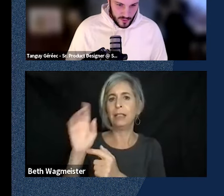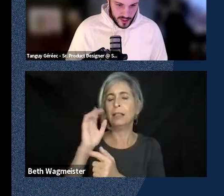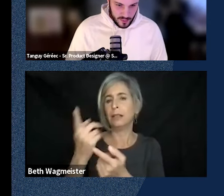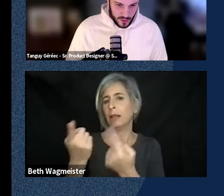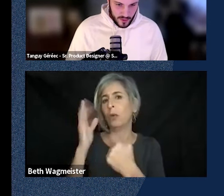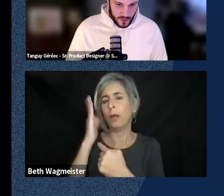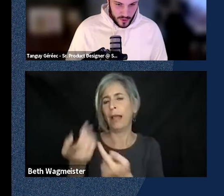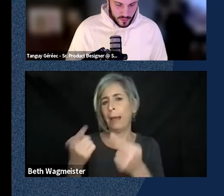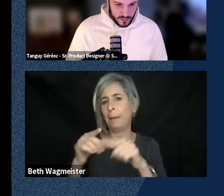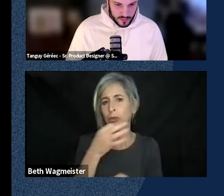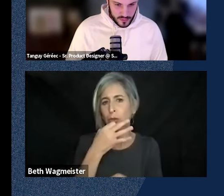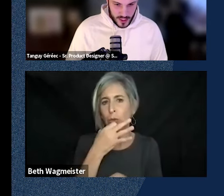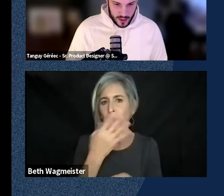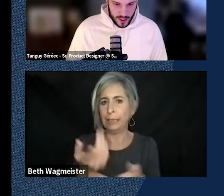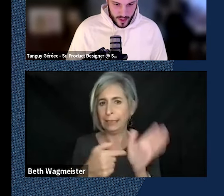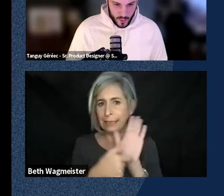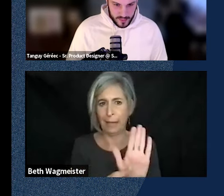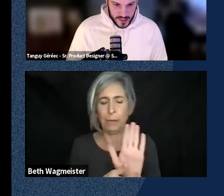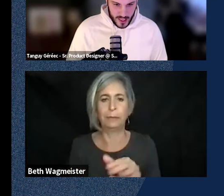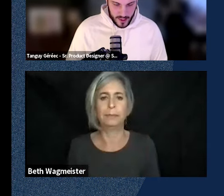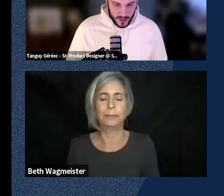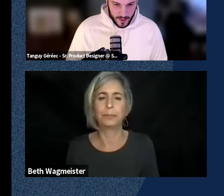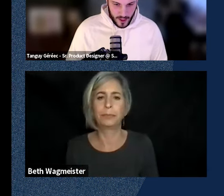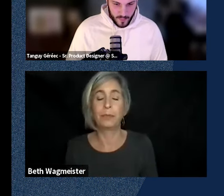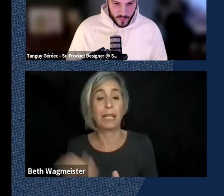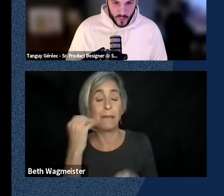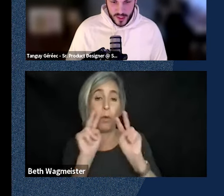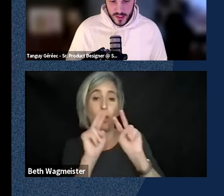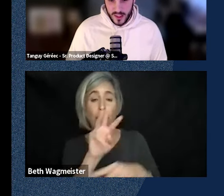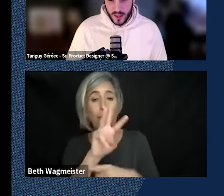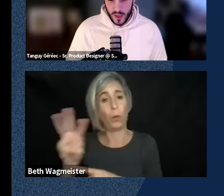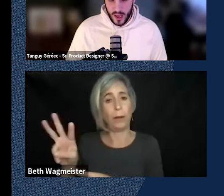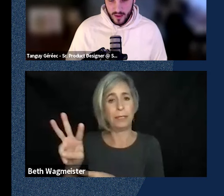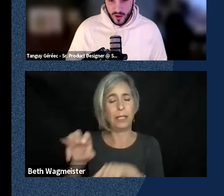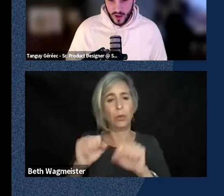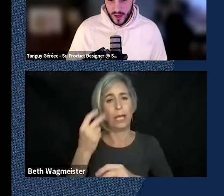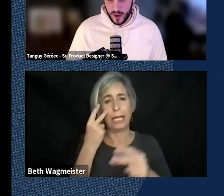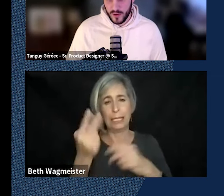So for example, if you take a look at that website, we can see that we have a header